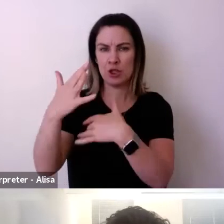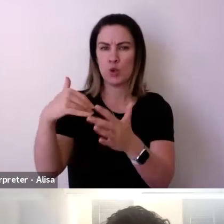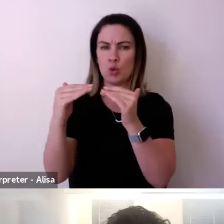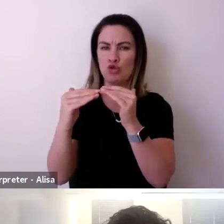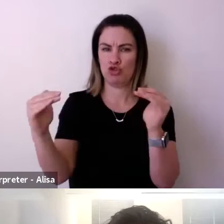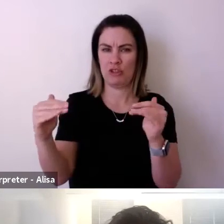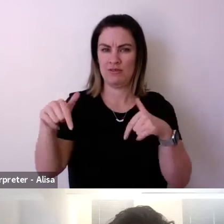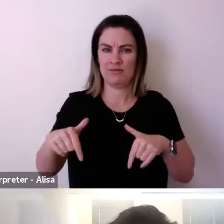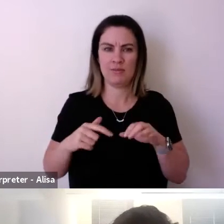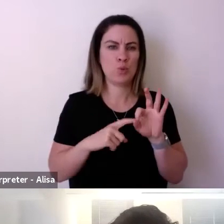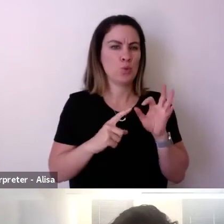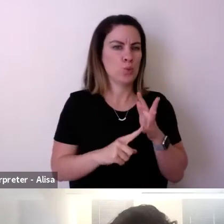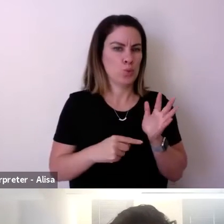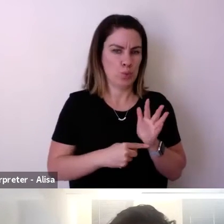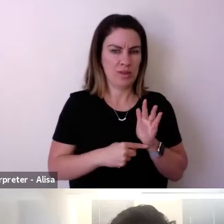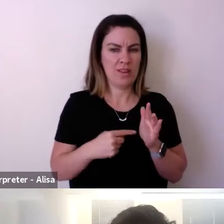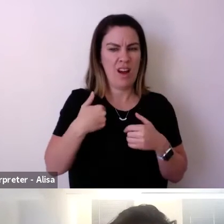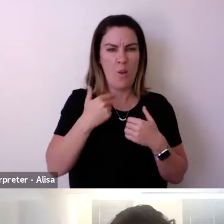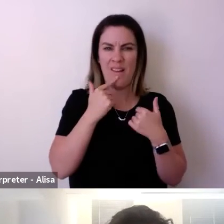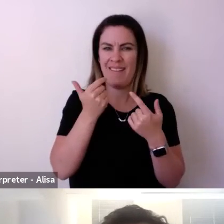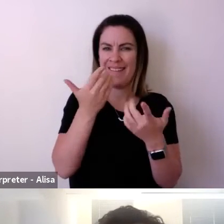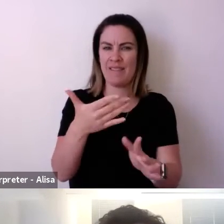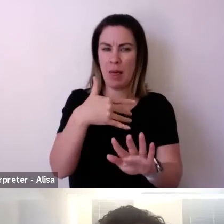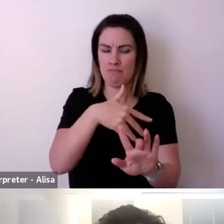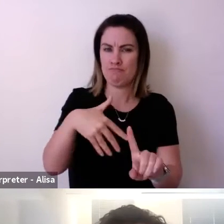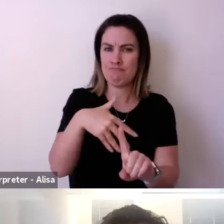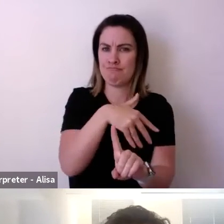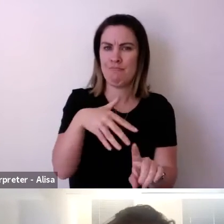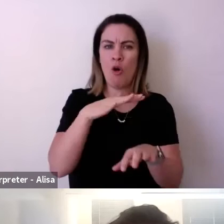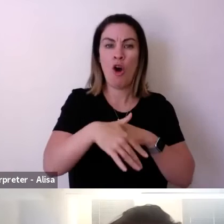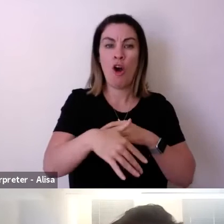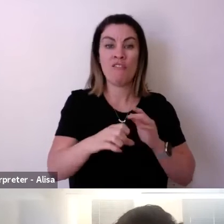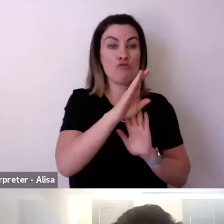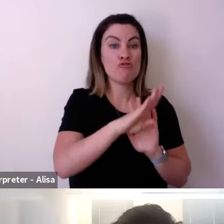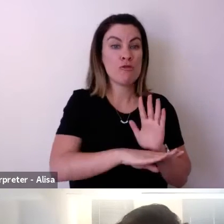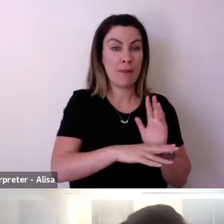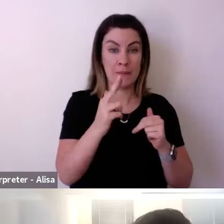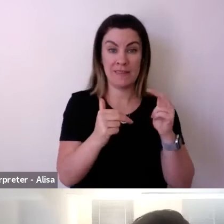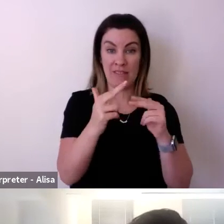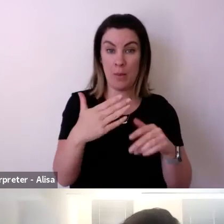to the curriculum development work that started in 2016 and led to this particular project.